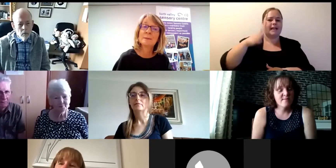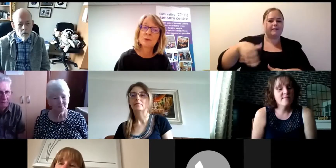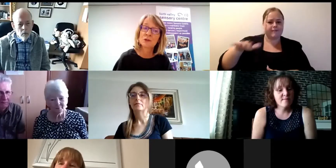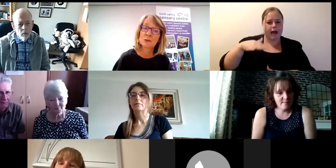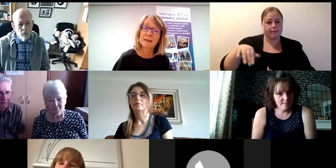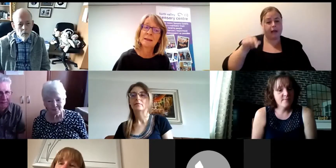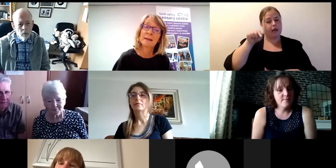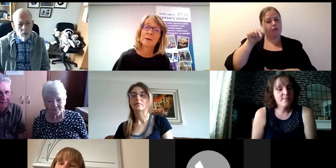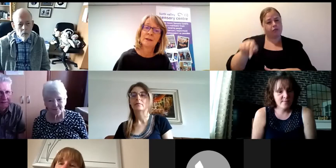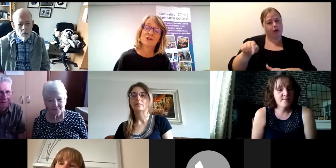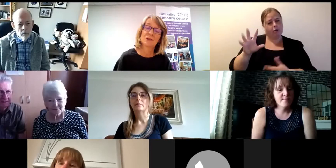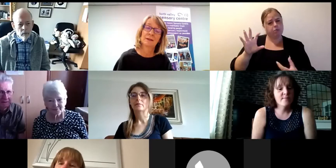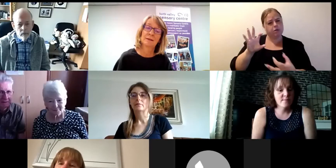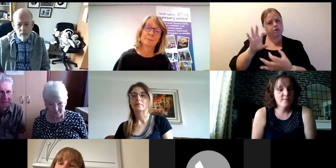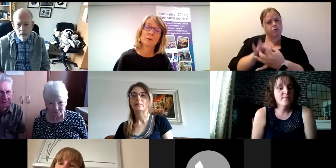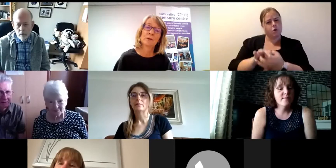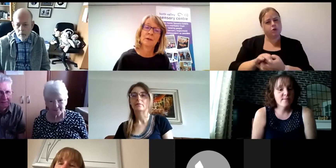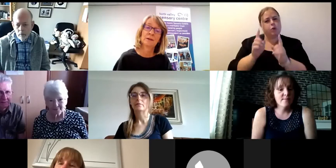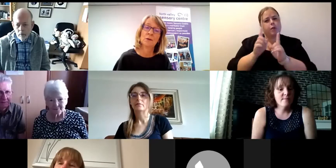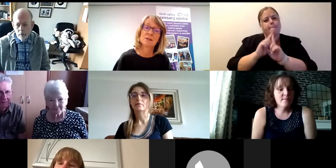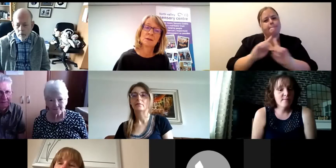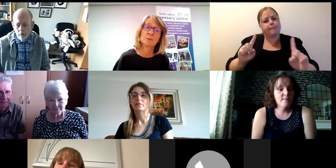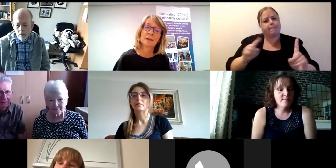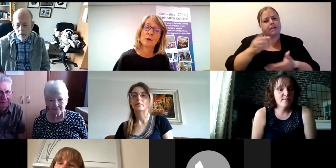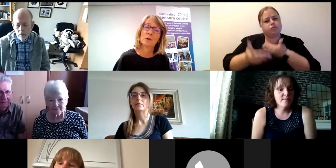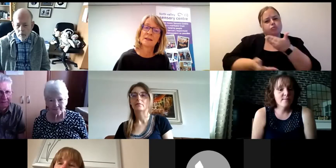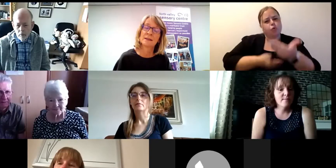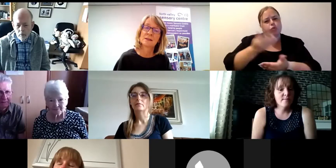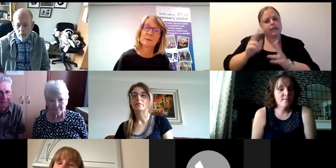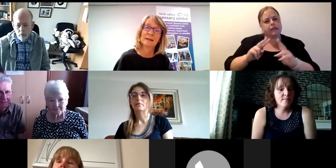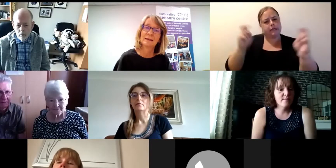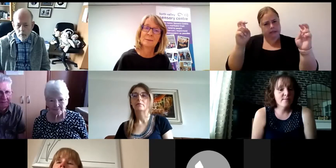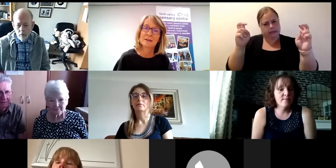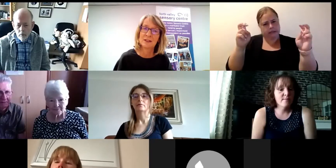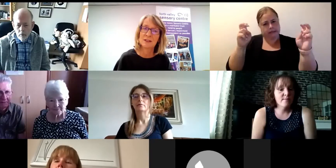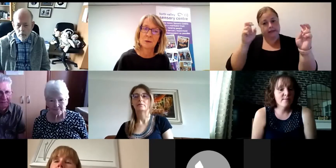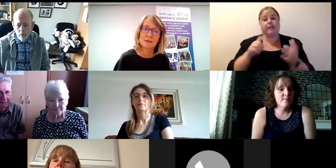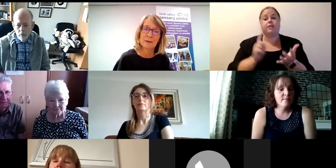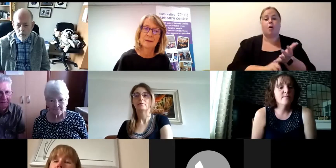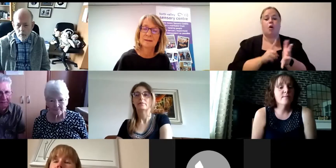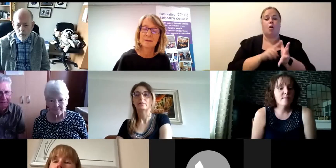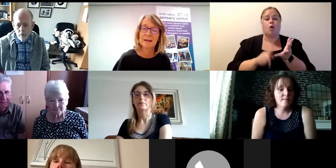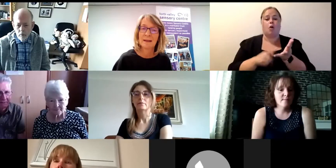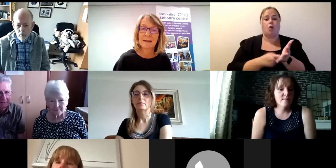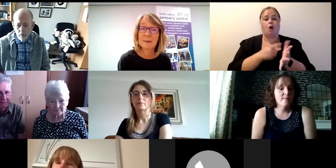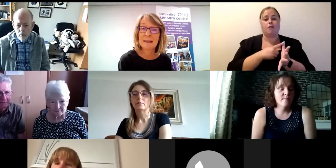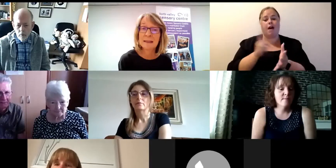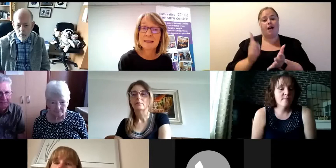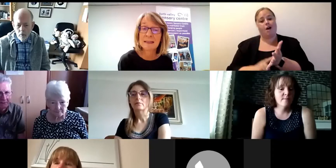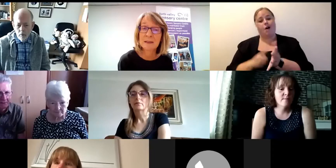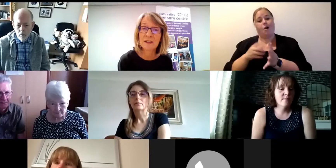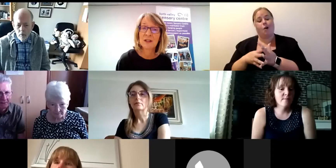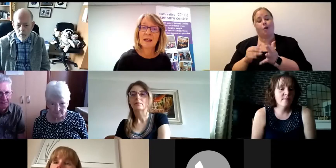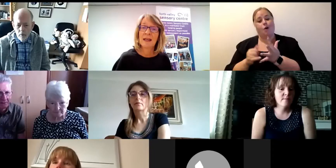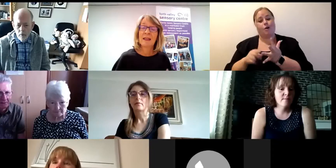People's Stories, which both Laura and Lawson were involved with as well and they talked about their experiences.